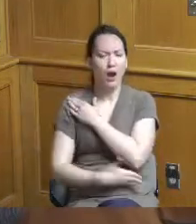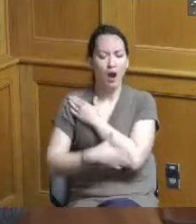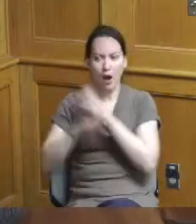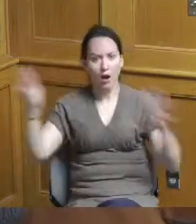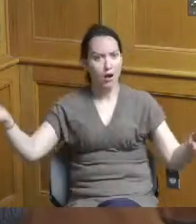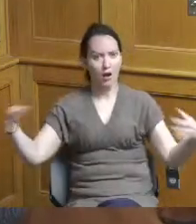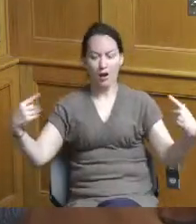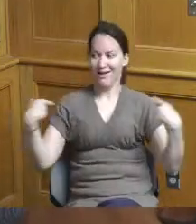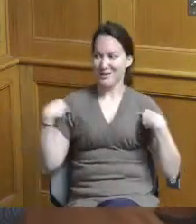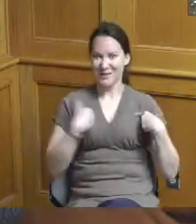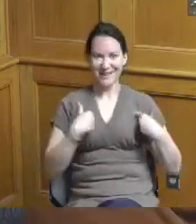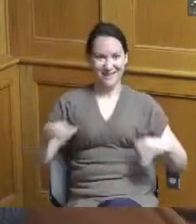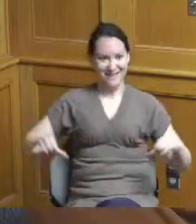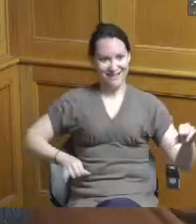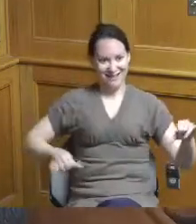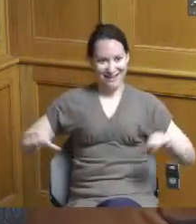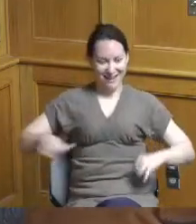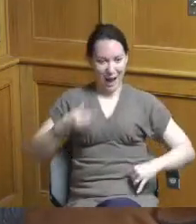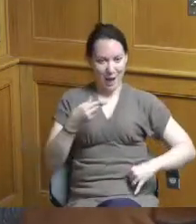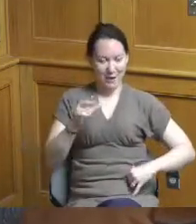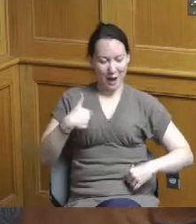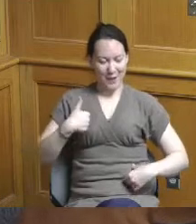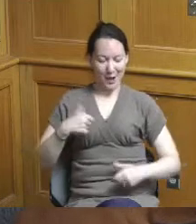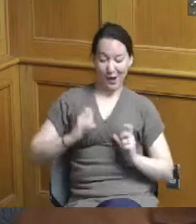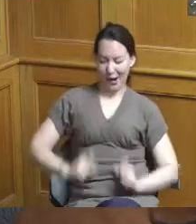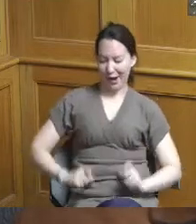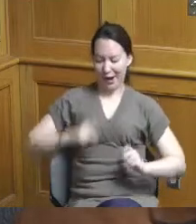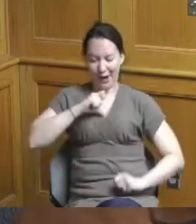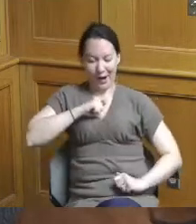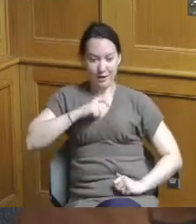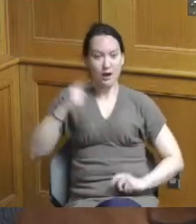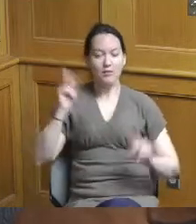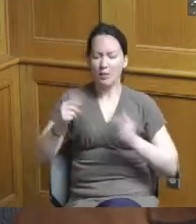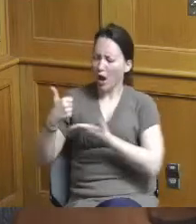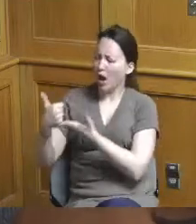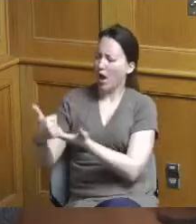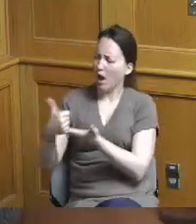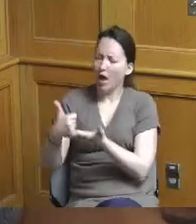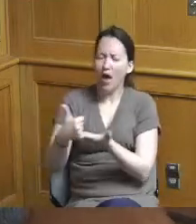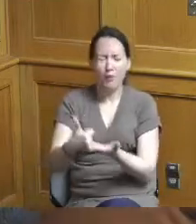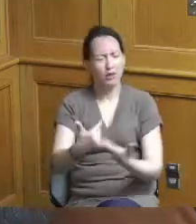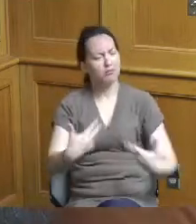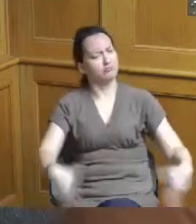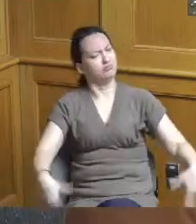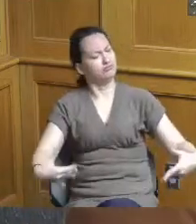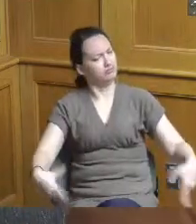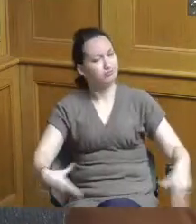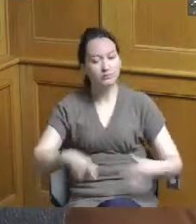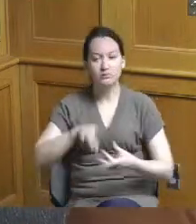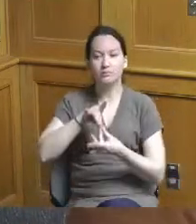at what we did here in Hamilton County and the people we were able to help it's based on economic